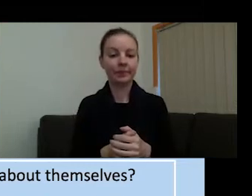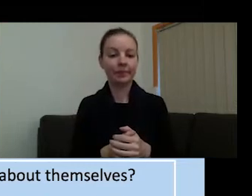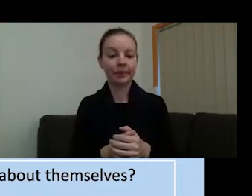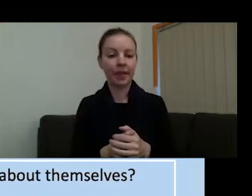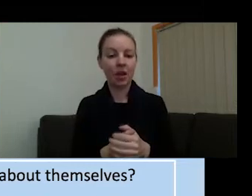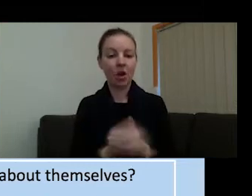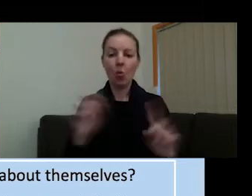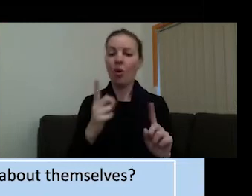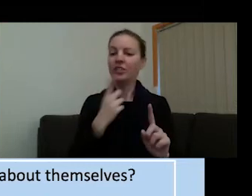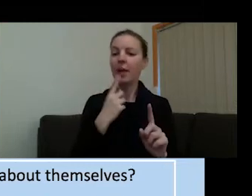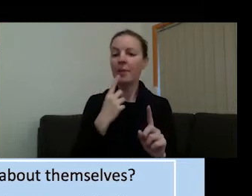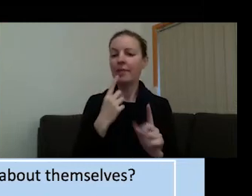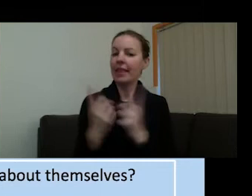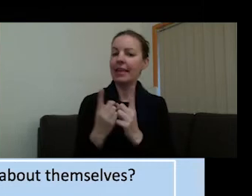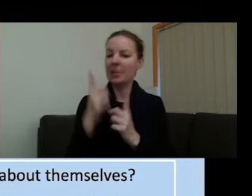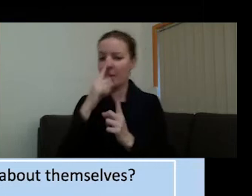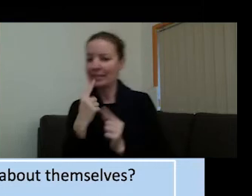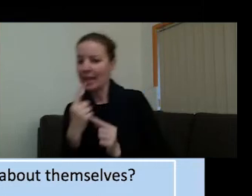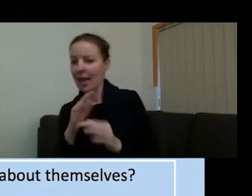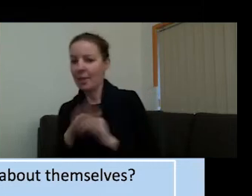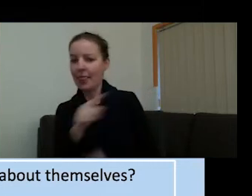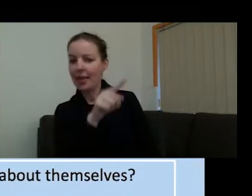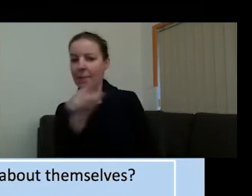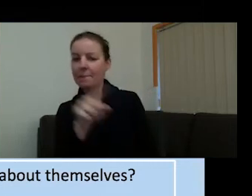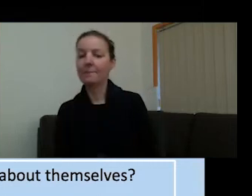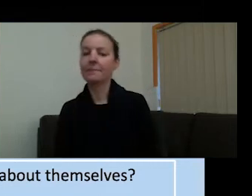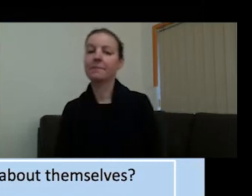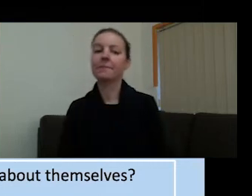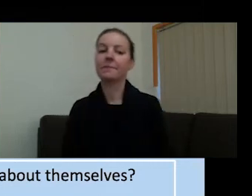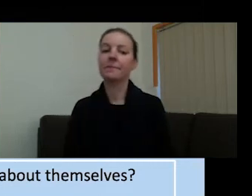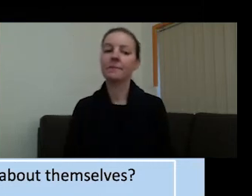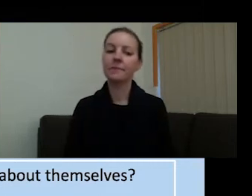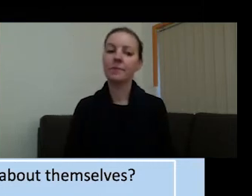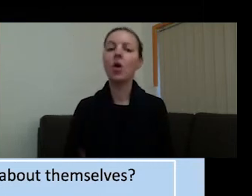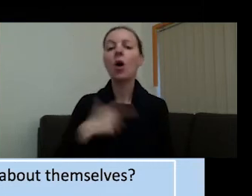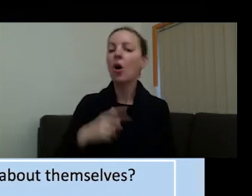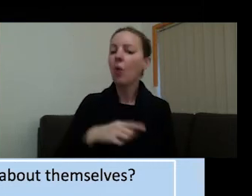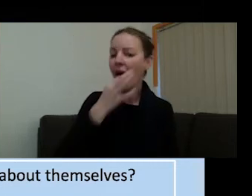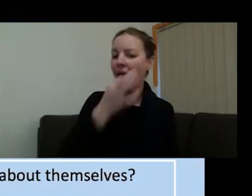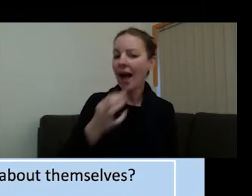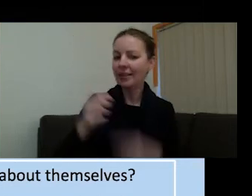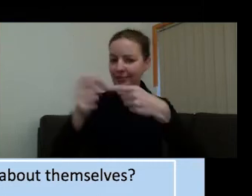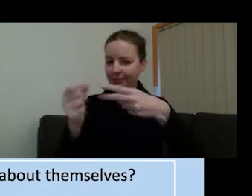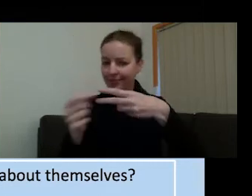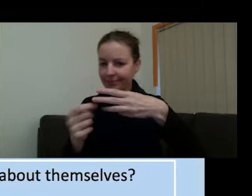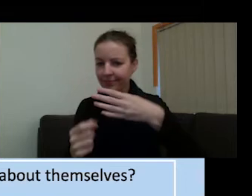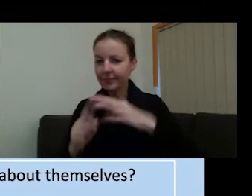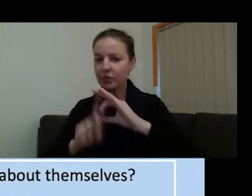that they're all applicable to anyone in any place. If we're